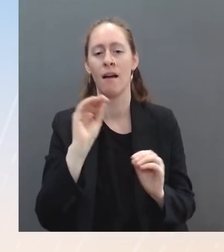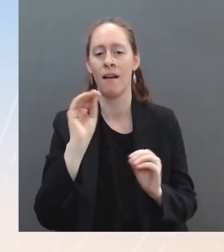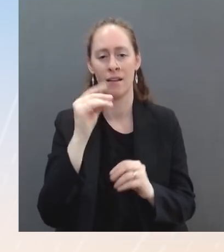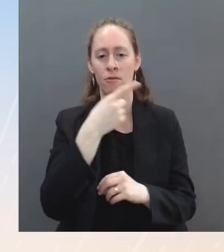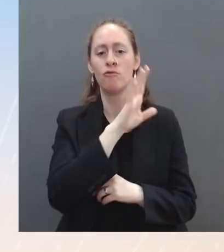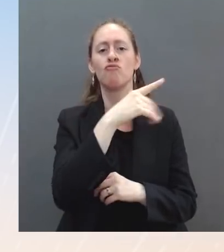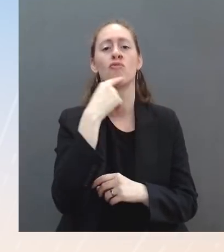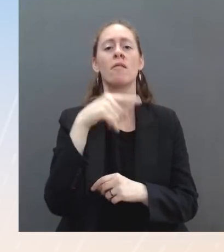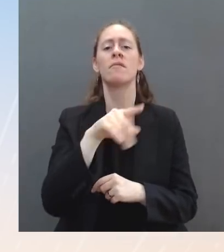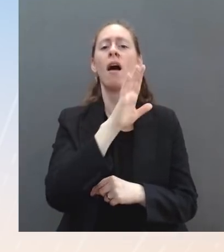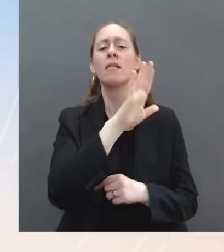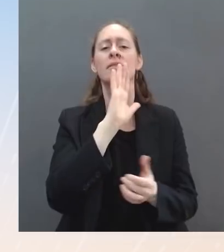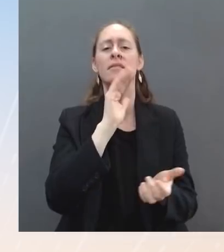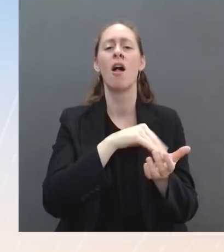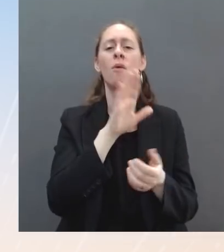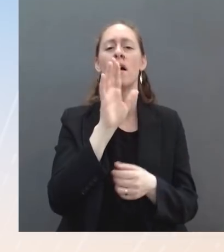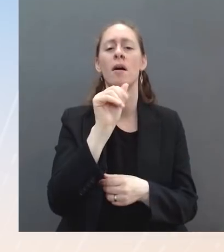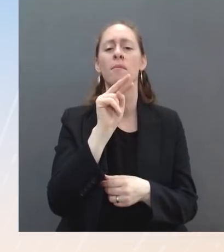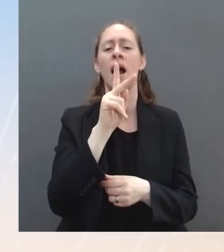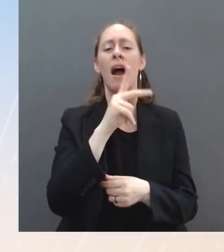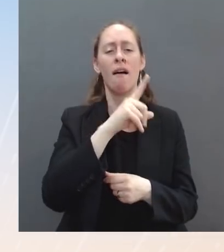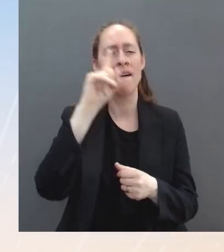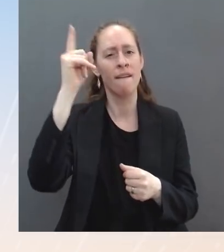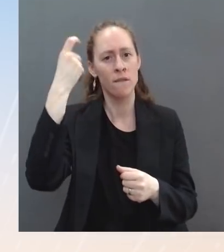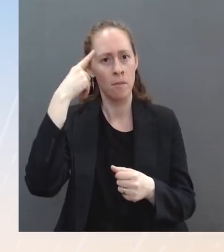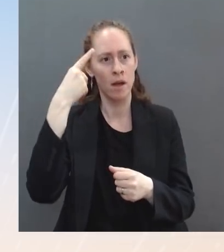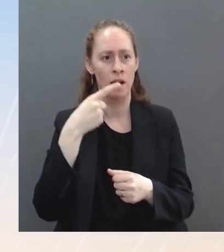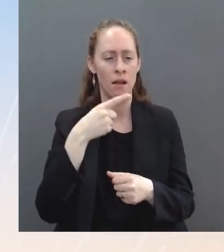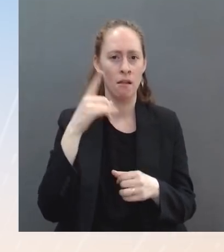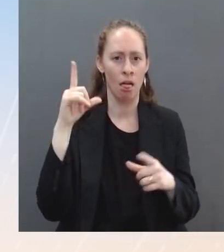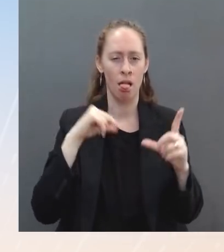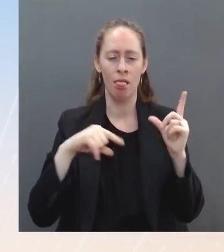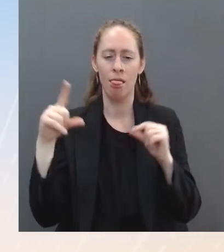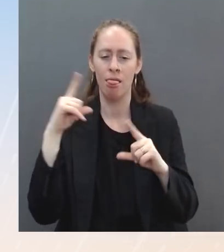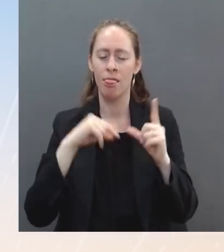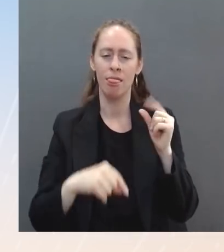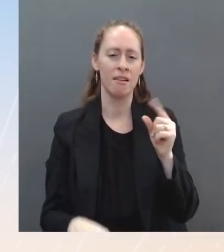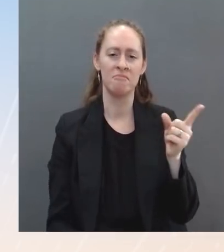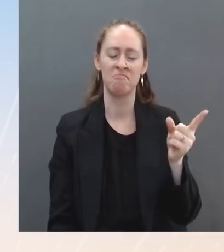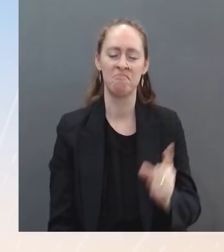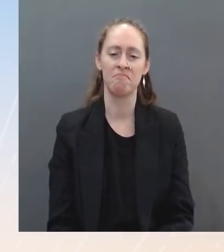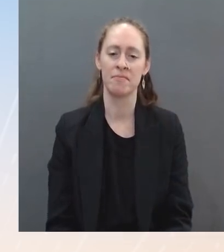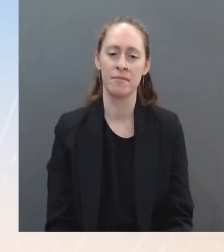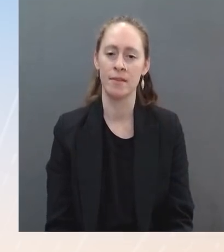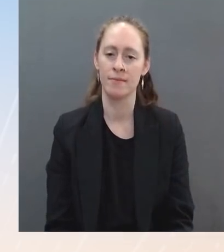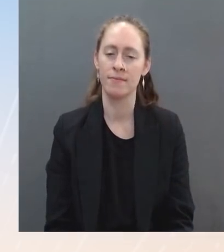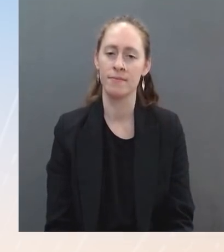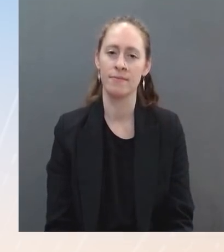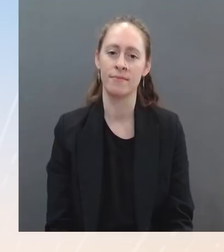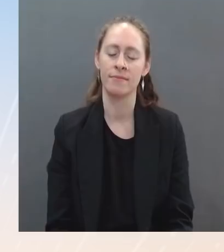There are avenues that were closed off to allow the sale of rubles. They are basically taking artificial measures